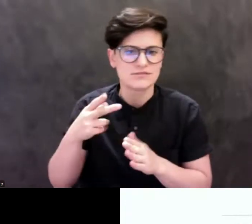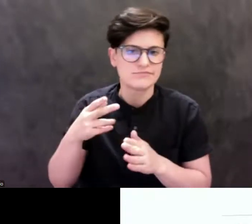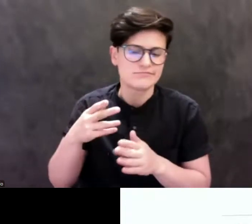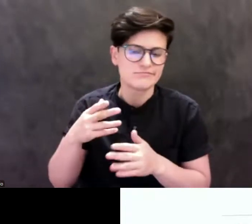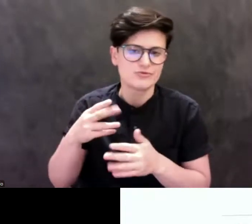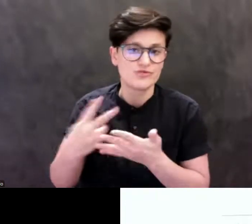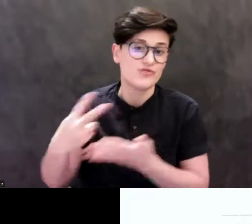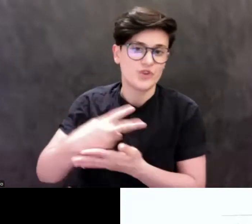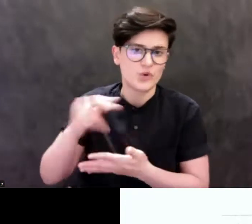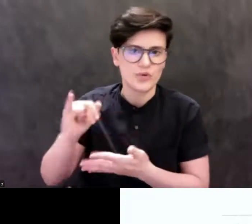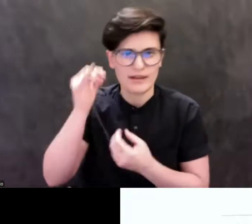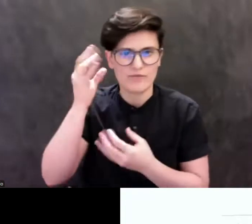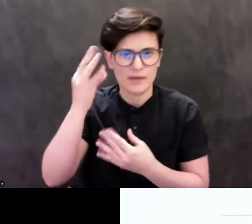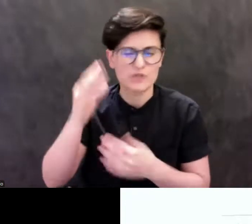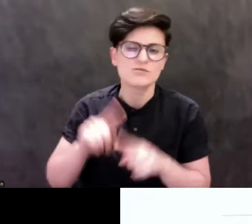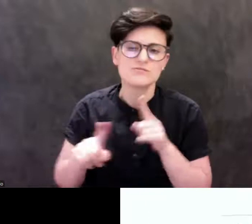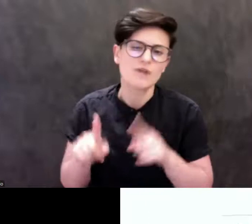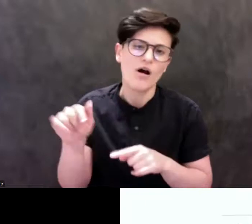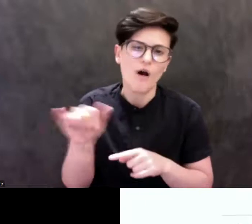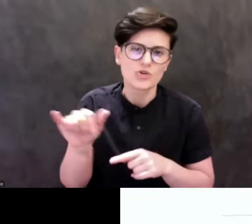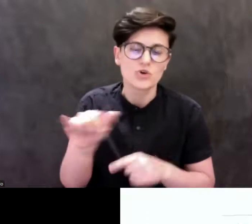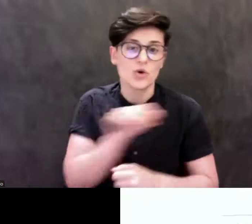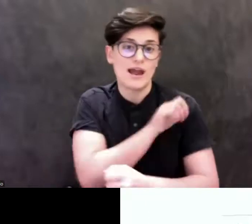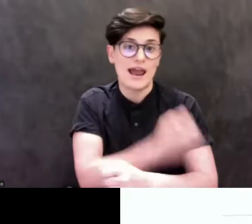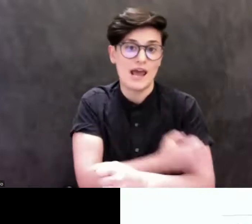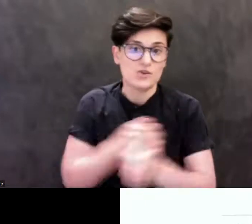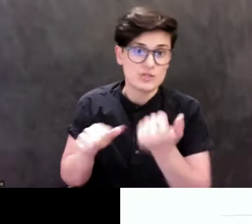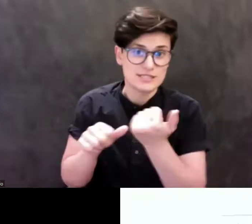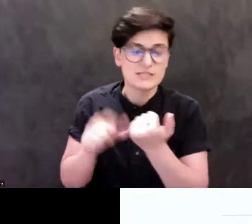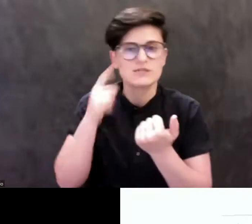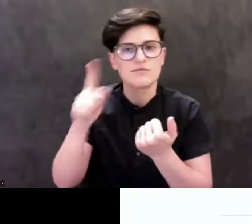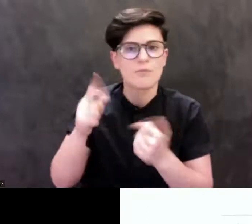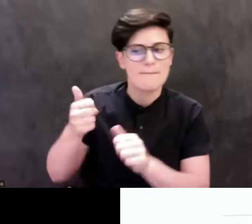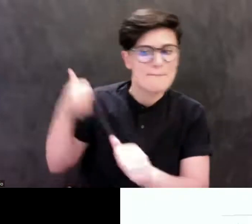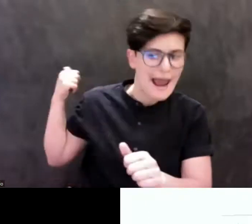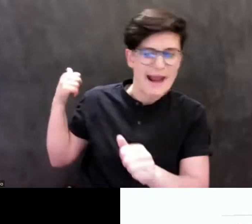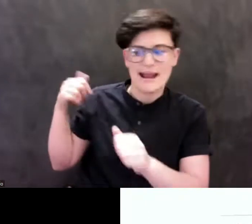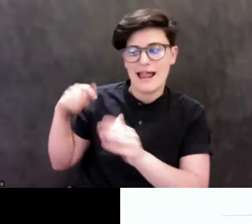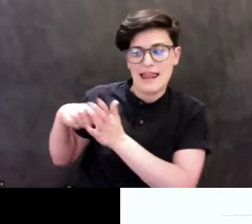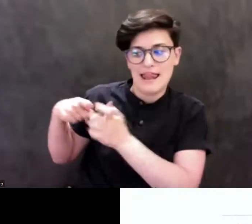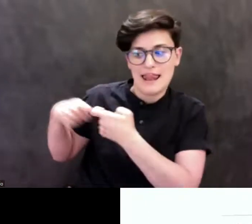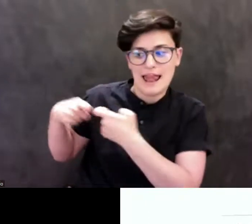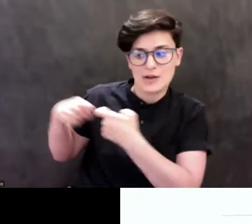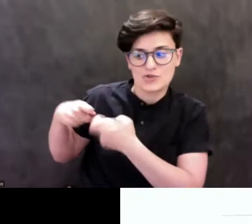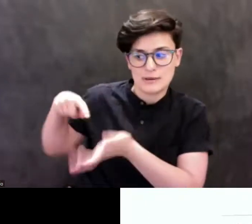But energy assistance is also for back electric bills. They can give you money towards those back bills.